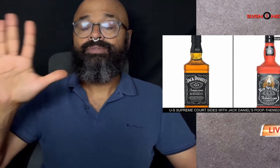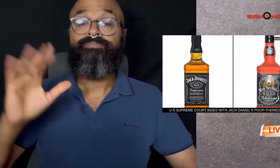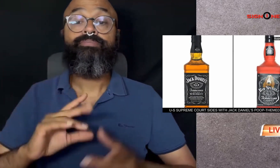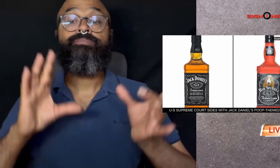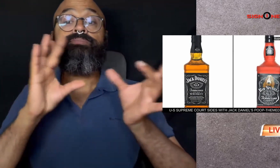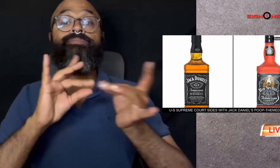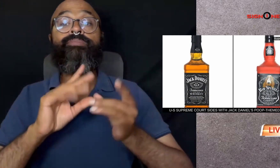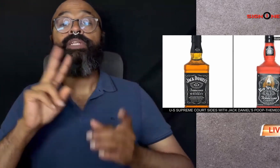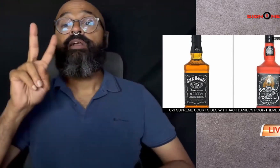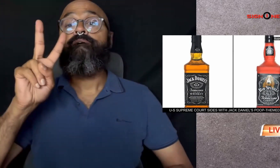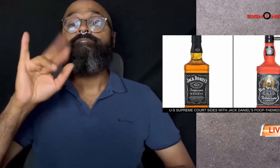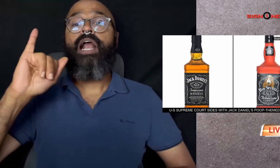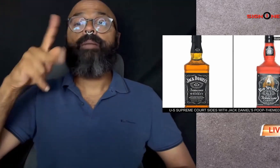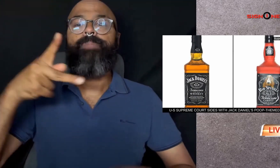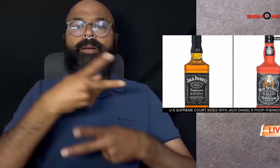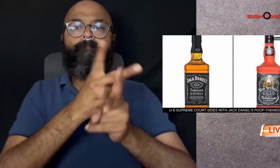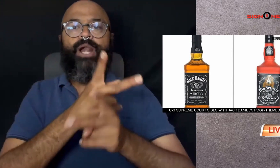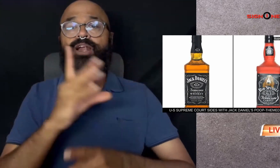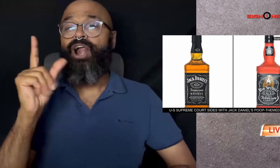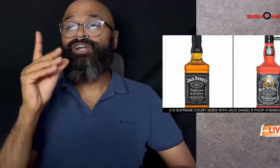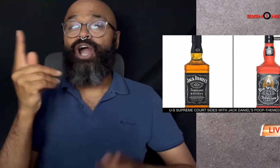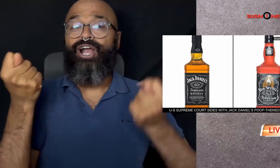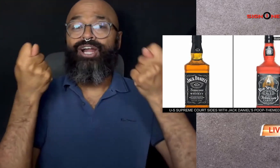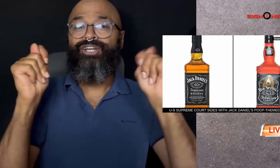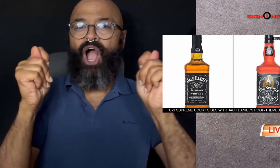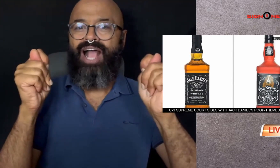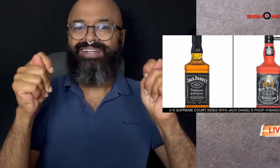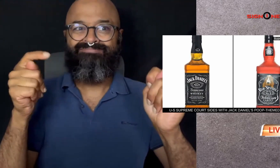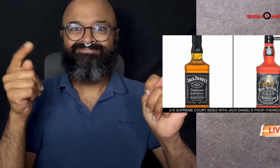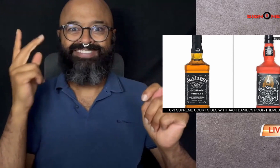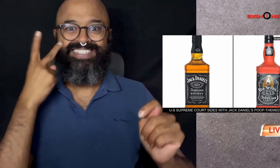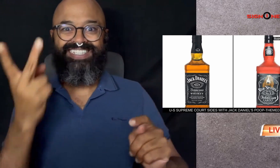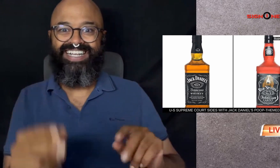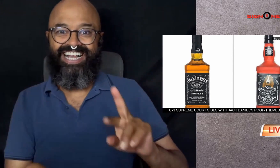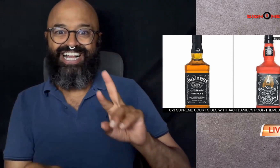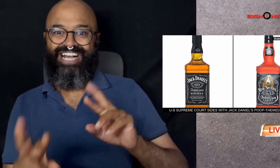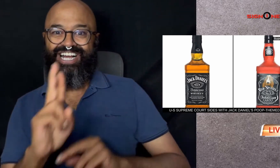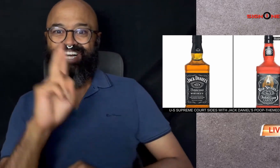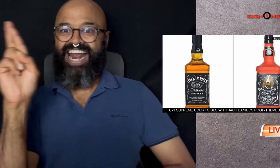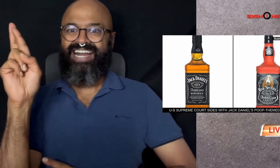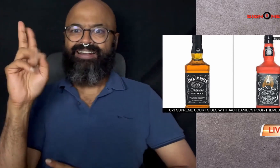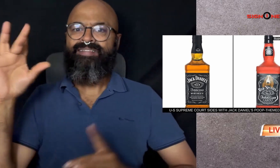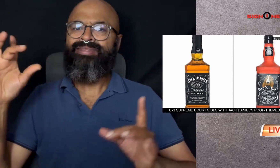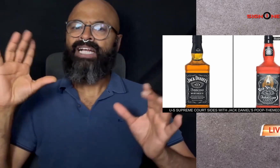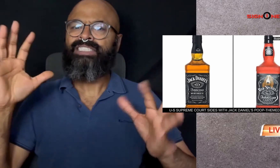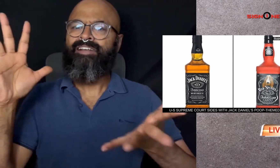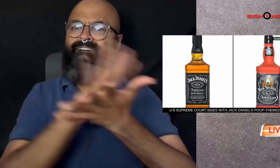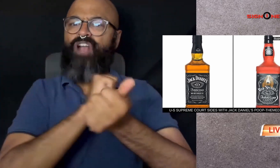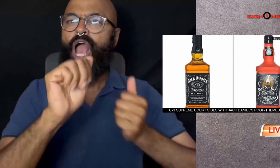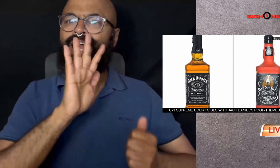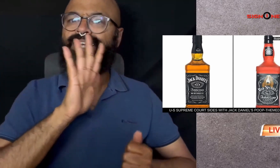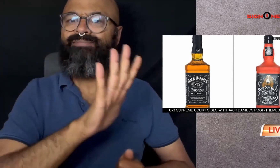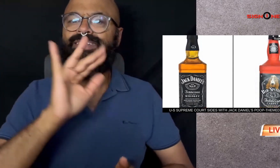saying the VIP products dog toy seen on the right violates Jack Daniels trademark